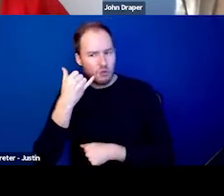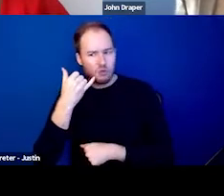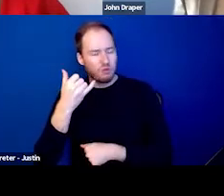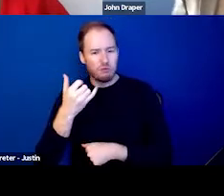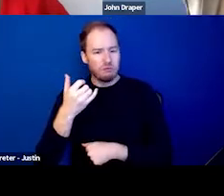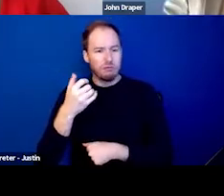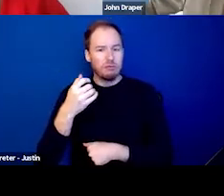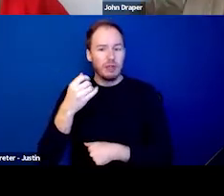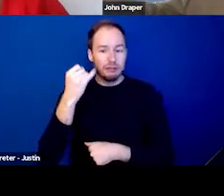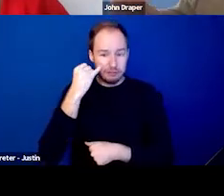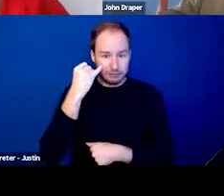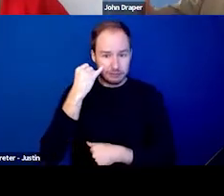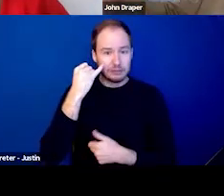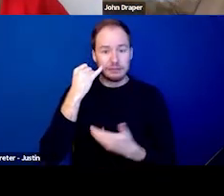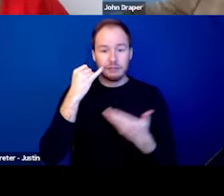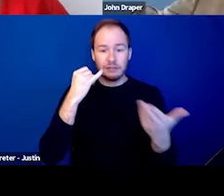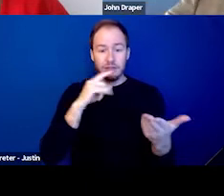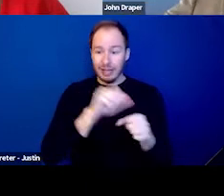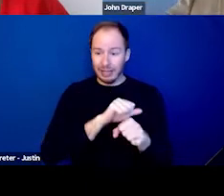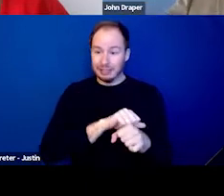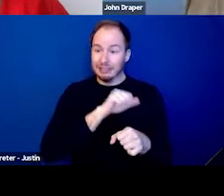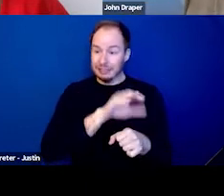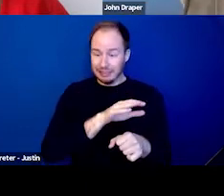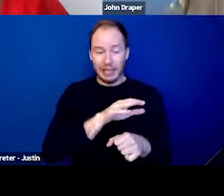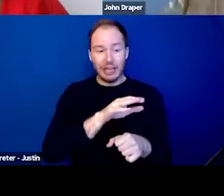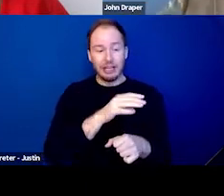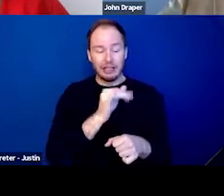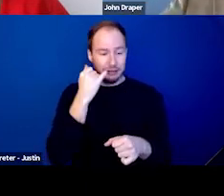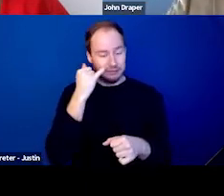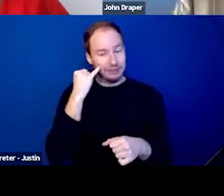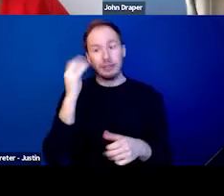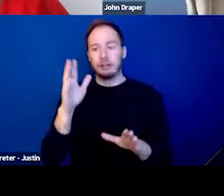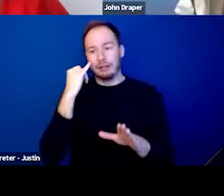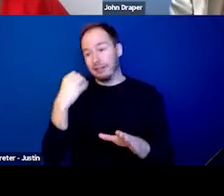In the event a dispatch needs to occur, often they can send out mobile crisis teams.